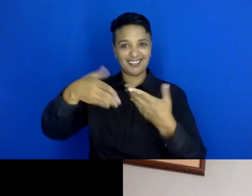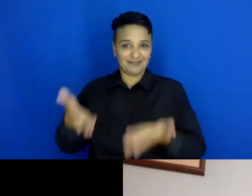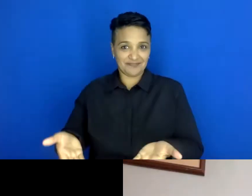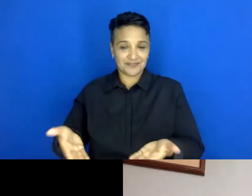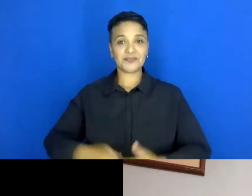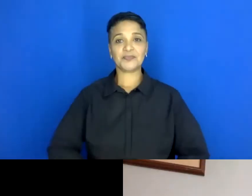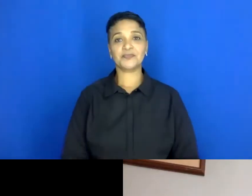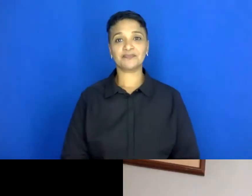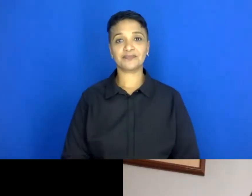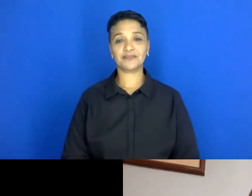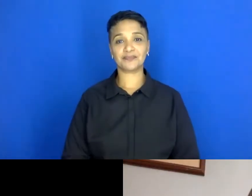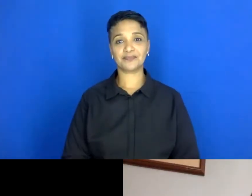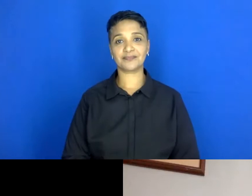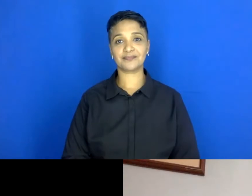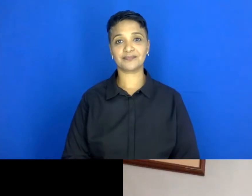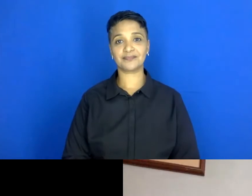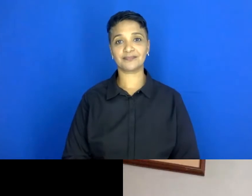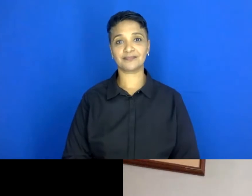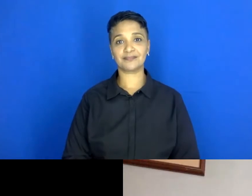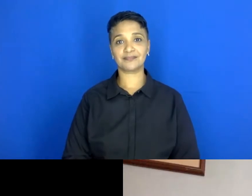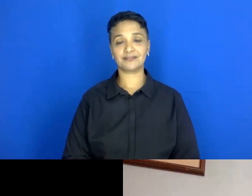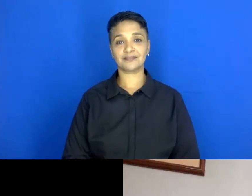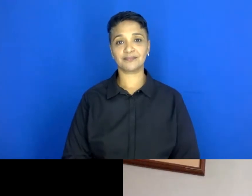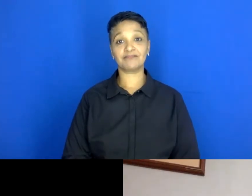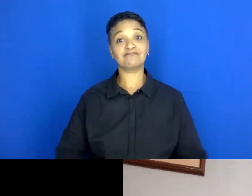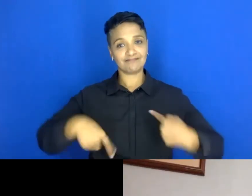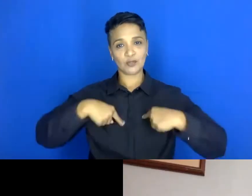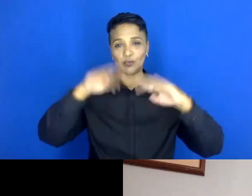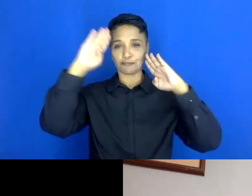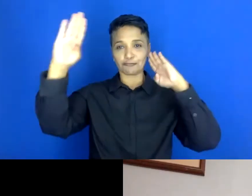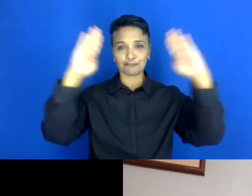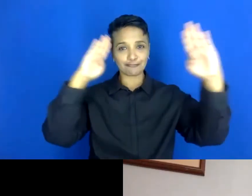greetings from the national lions